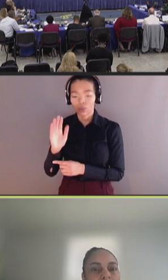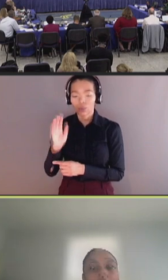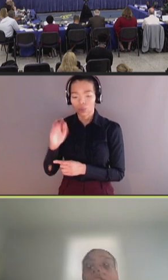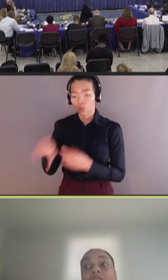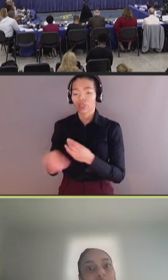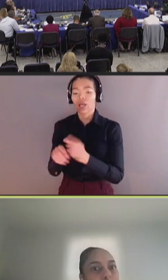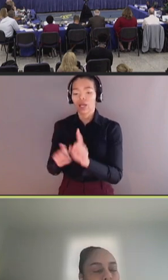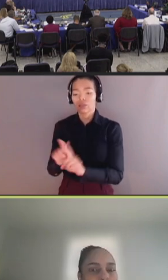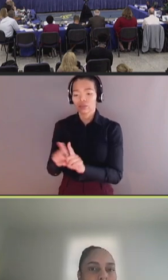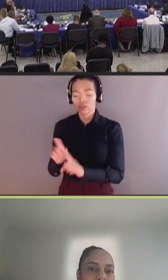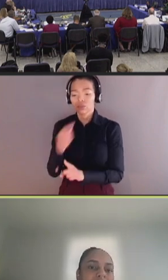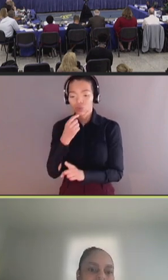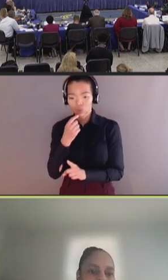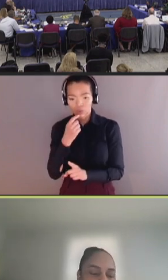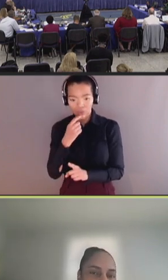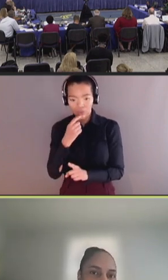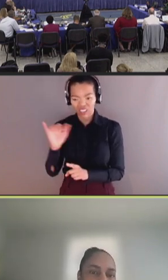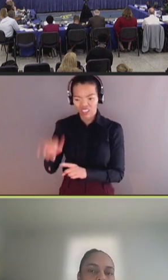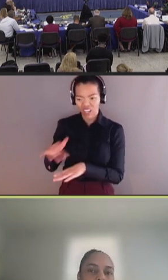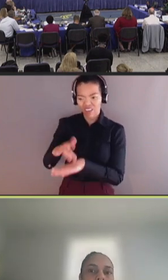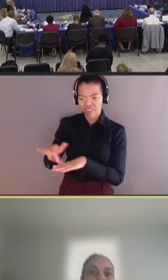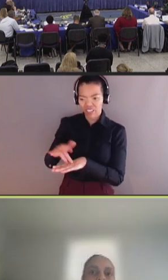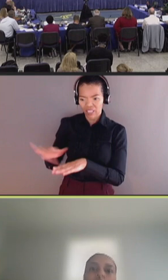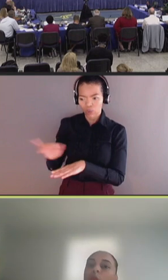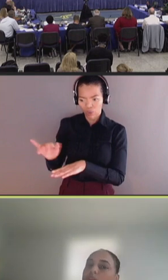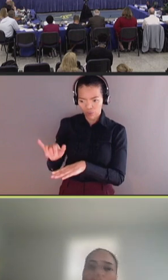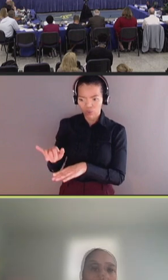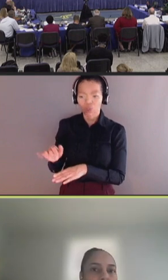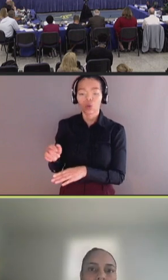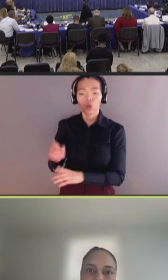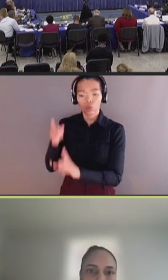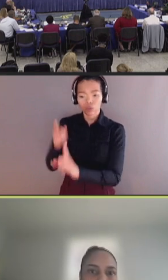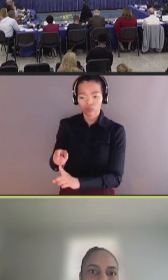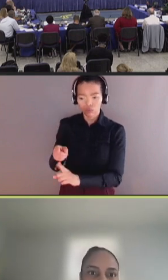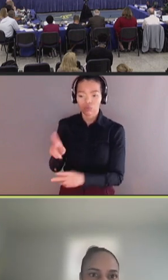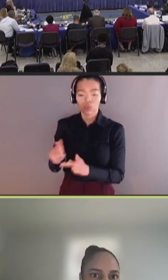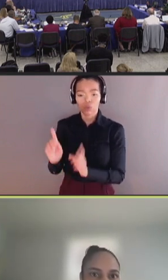availability," and we point people to CDC. Because wherever possible, we definitely want